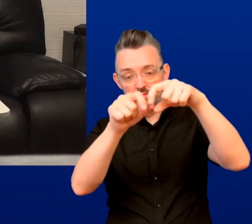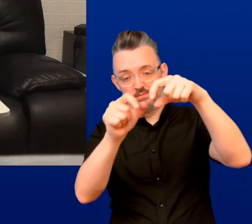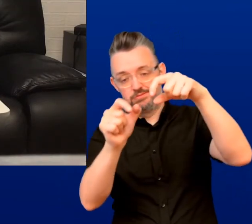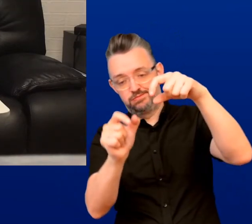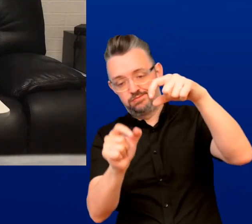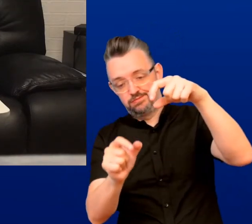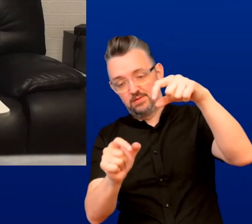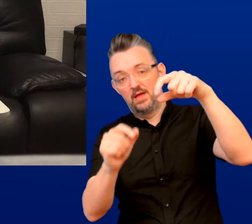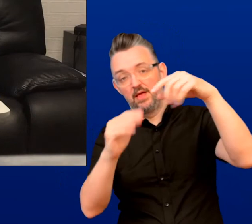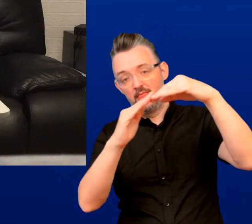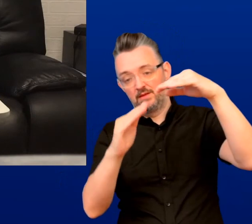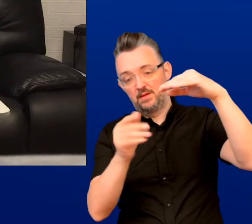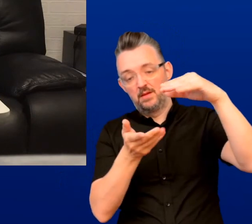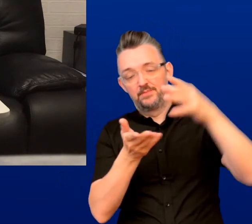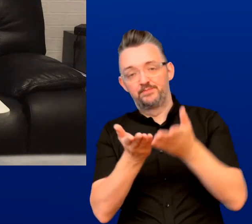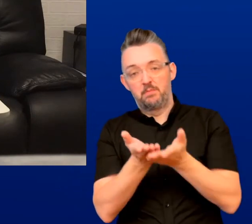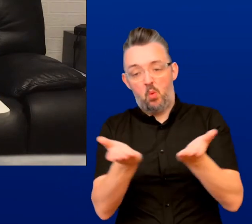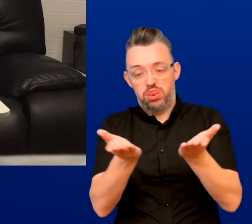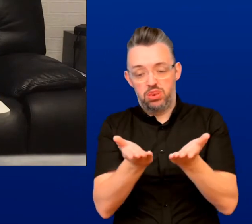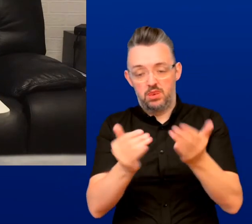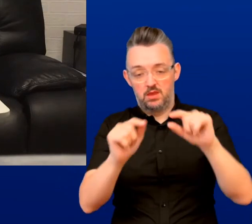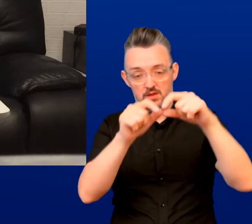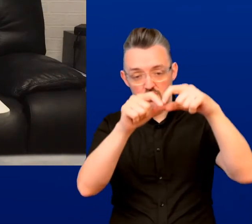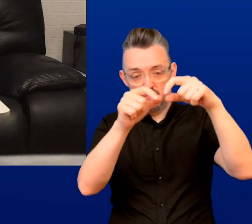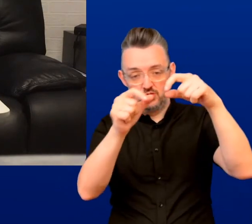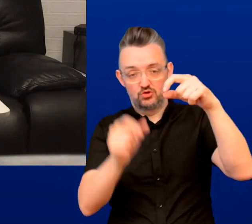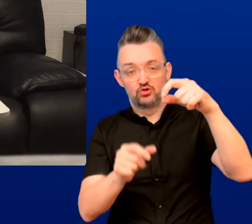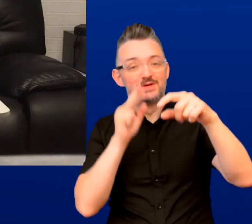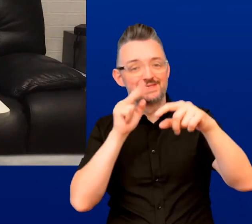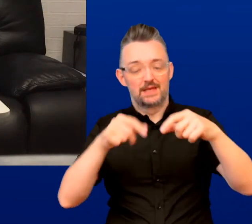Down to the rim of the upside down rim of the bow. So, the lines are going up